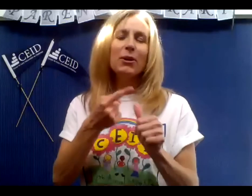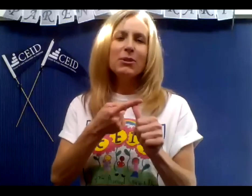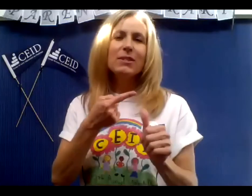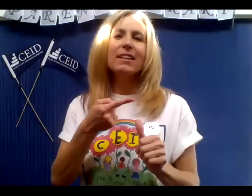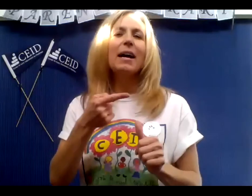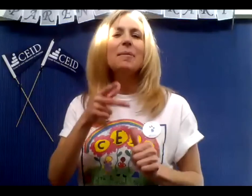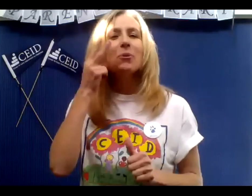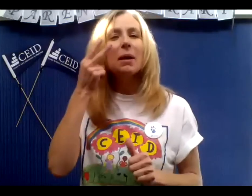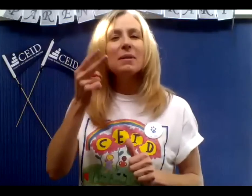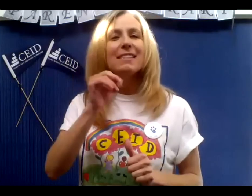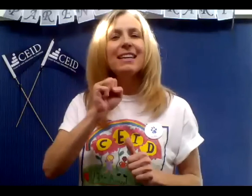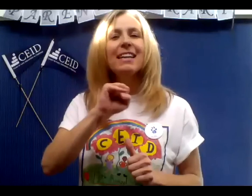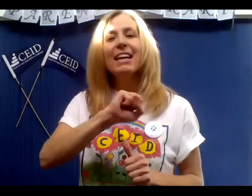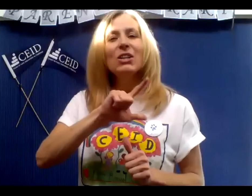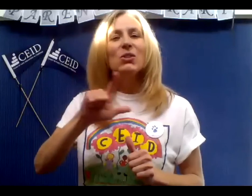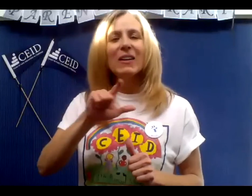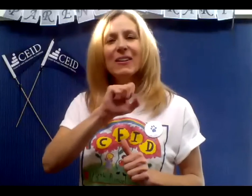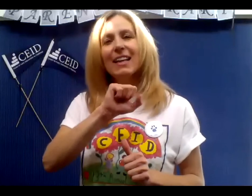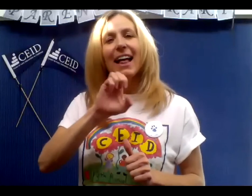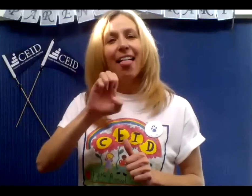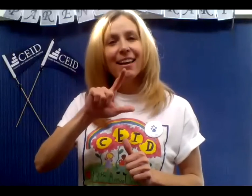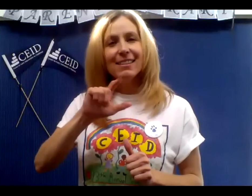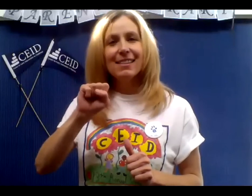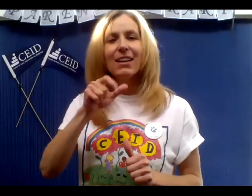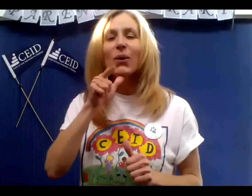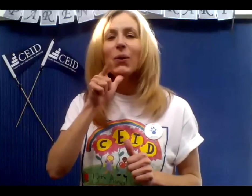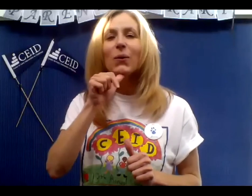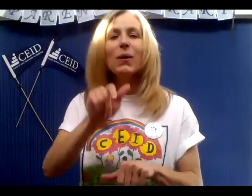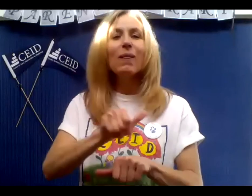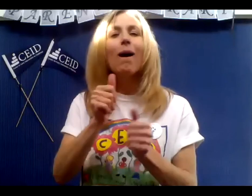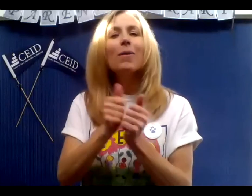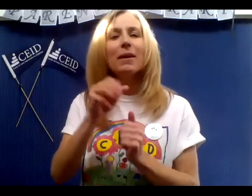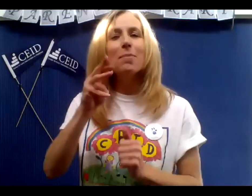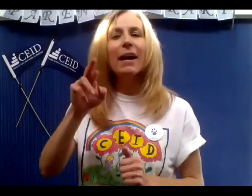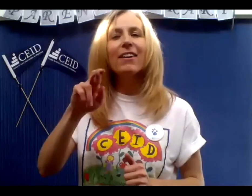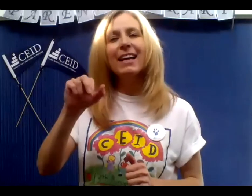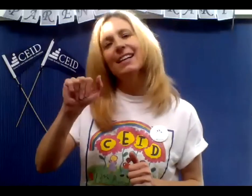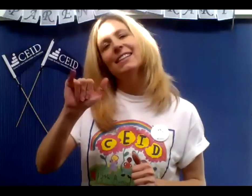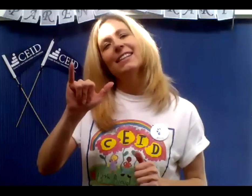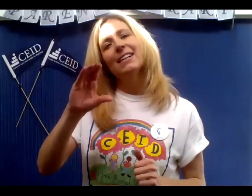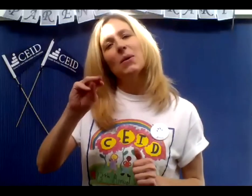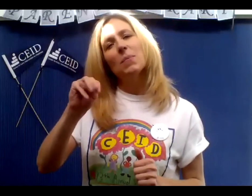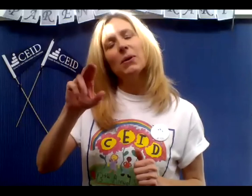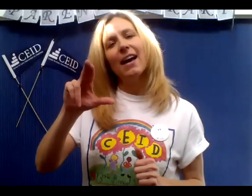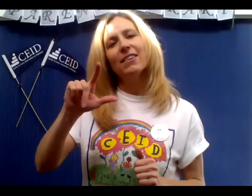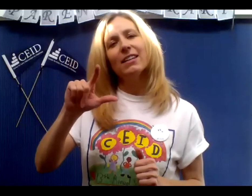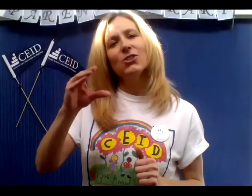First, you'll be able to see Jill Ellis, who along with Mary Molacavage